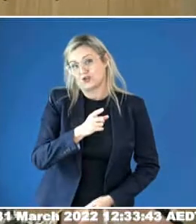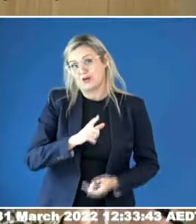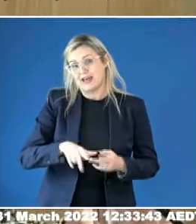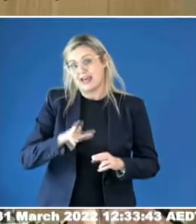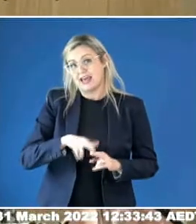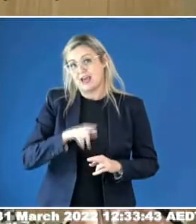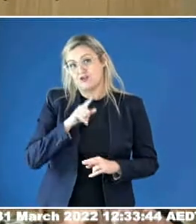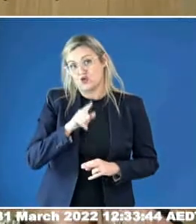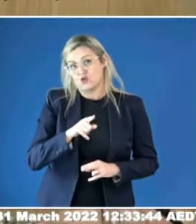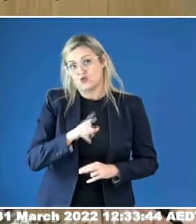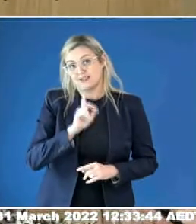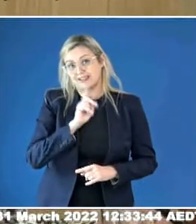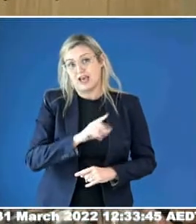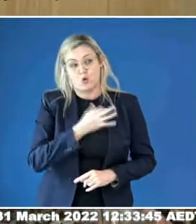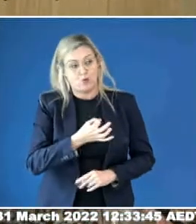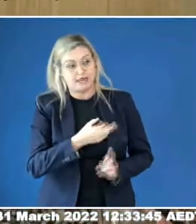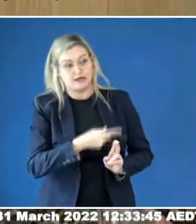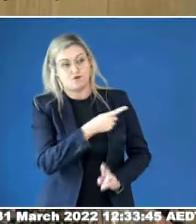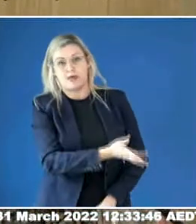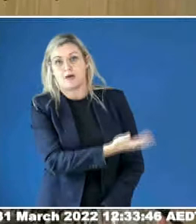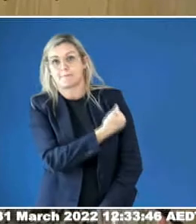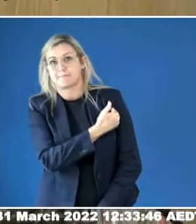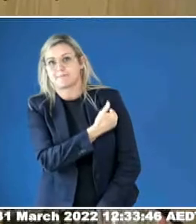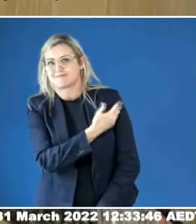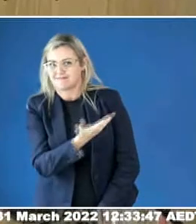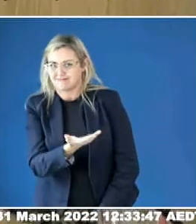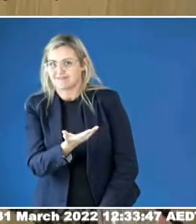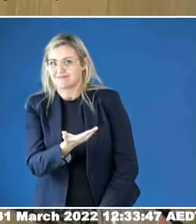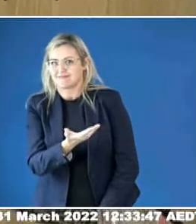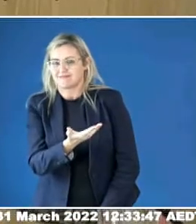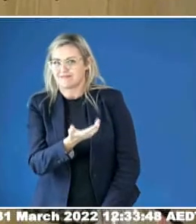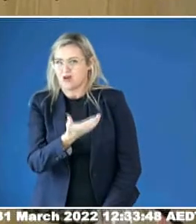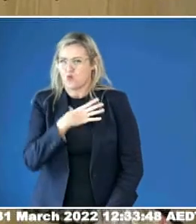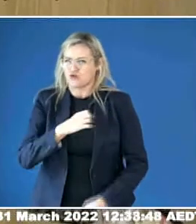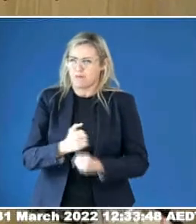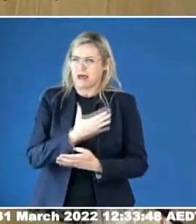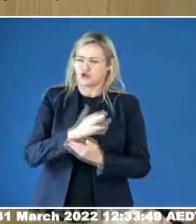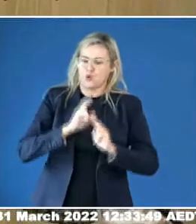conveying - and I just wanted to clear up the possible ambiguity - then it implies that